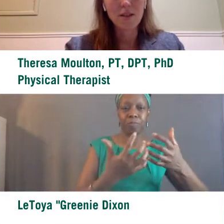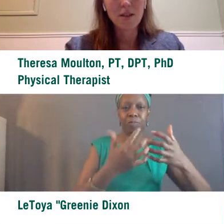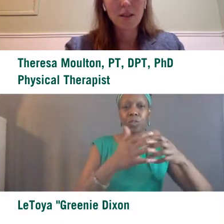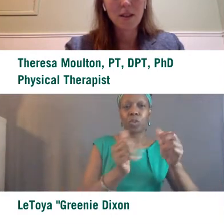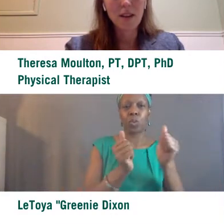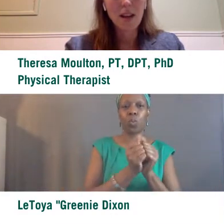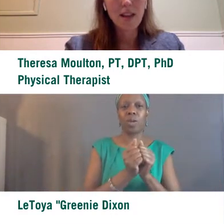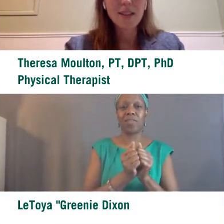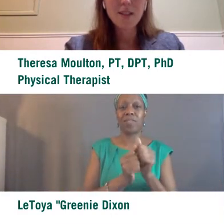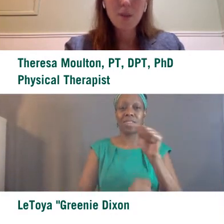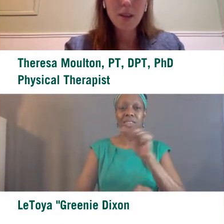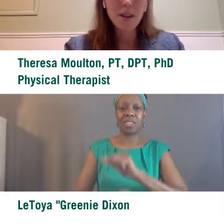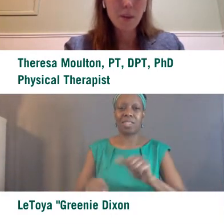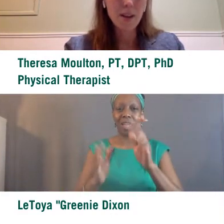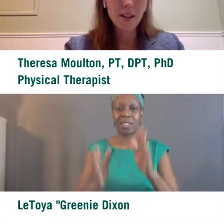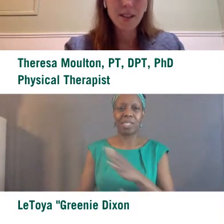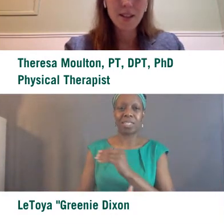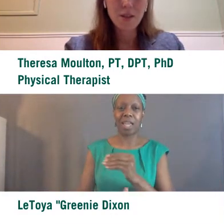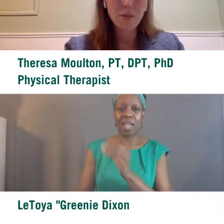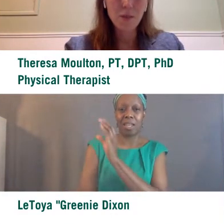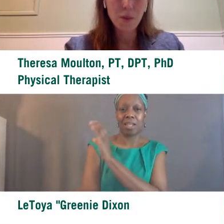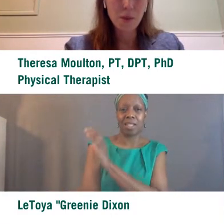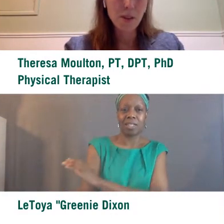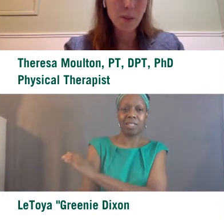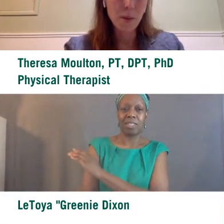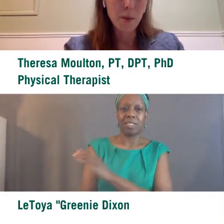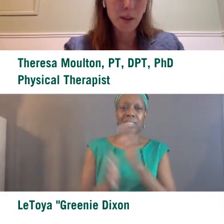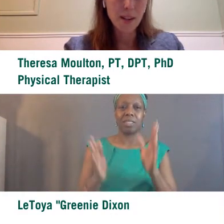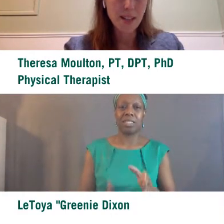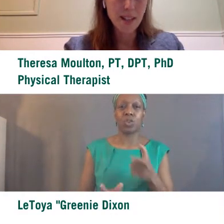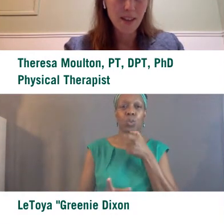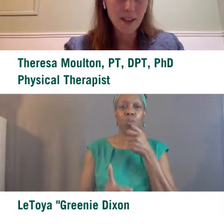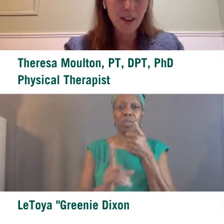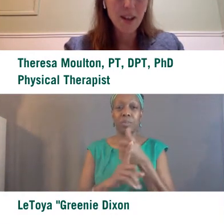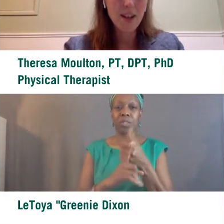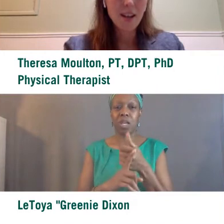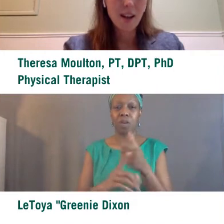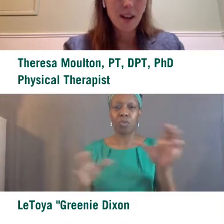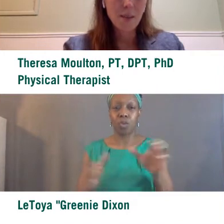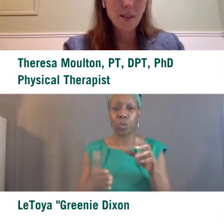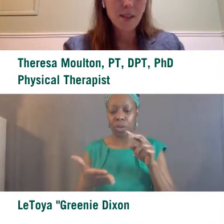And so I think that's the way that we're gonna continue to move forward is by working together.